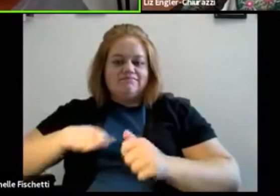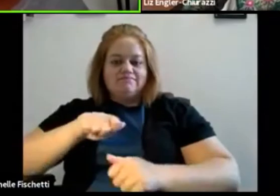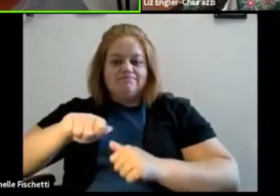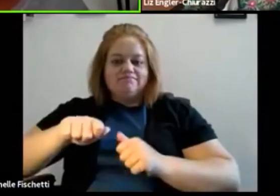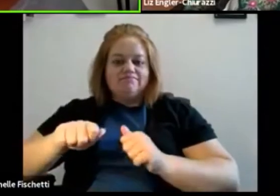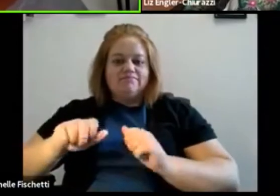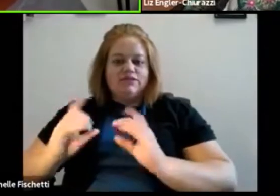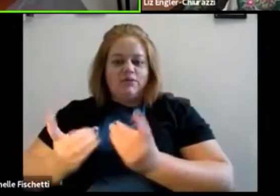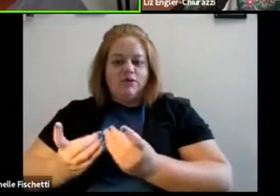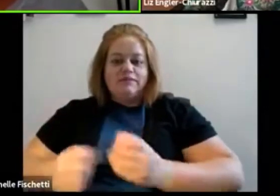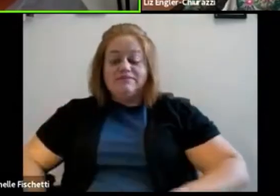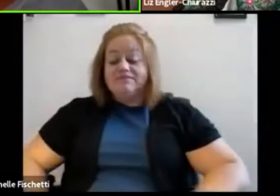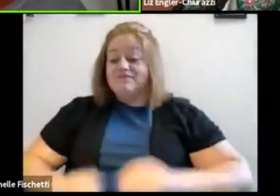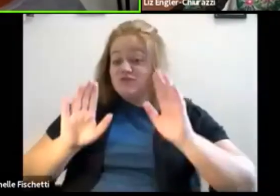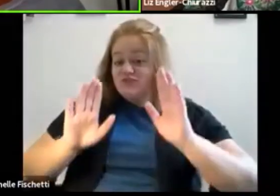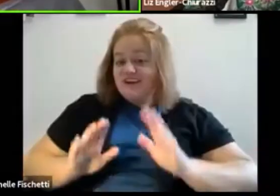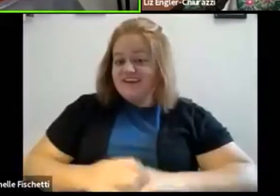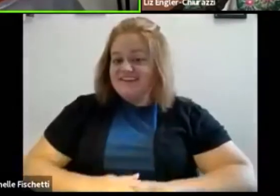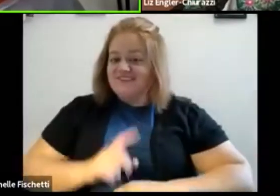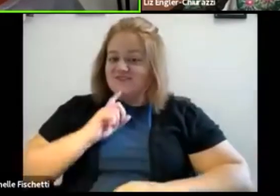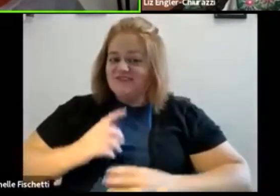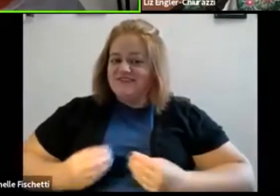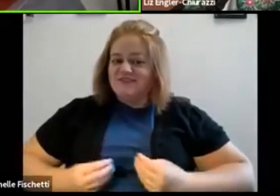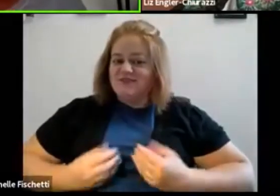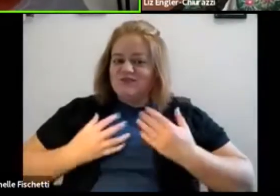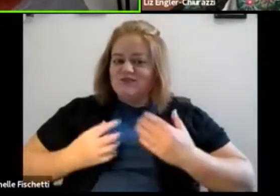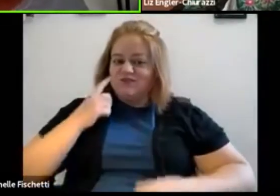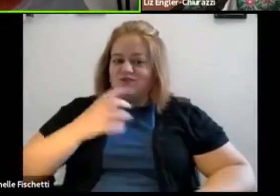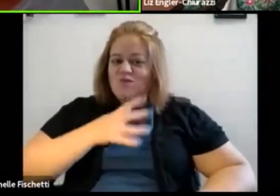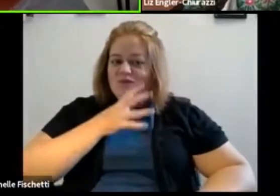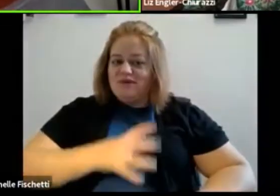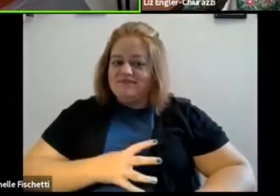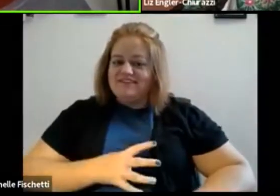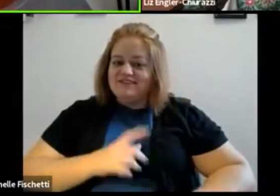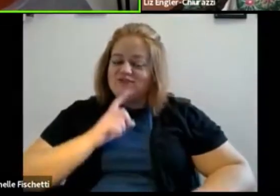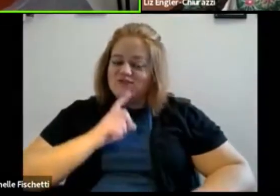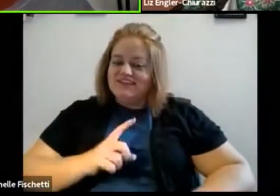so inspirational and it means a lot to have someone else here with a degree in